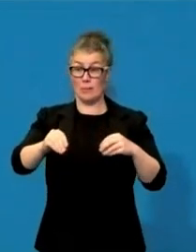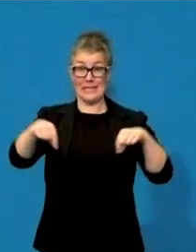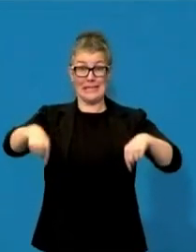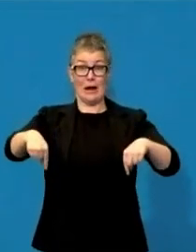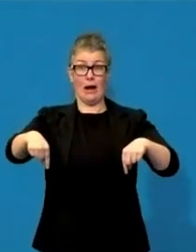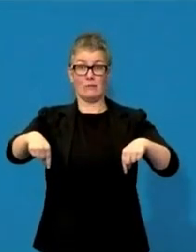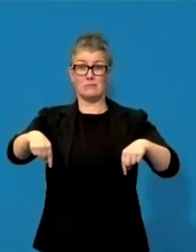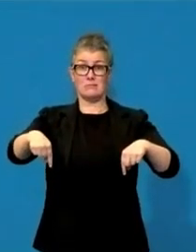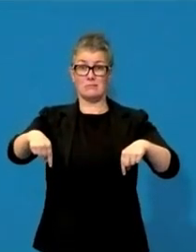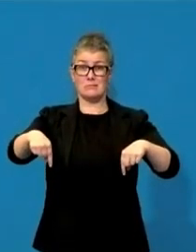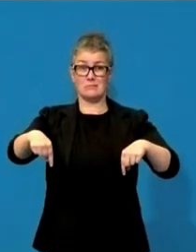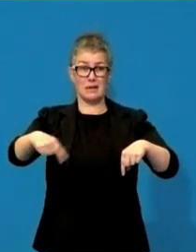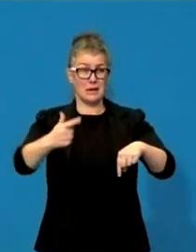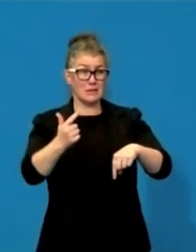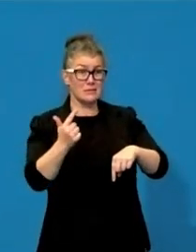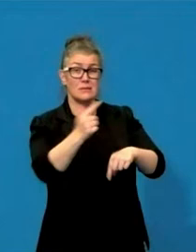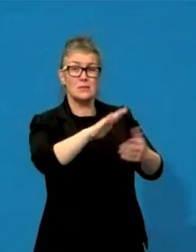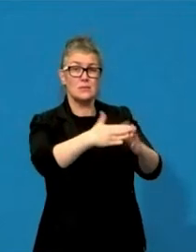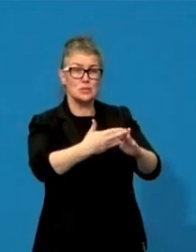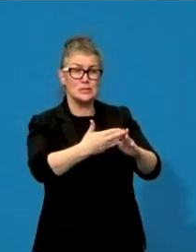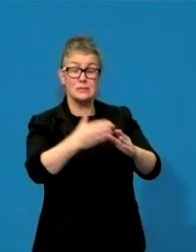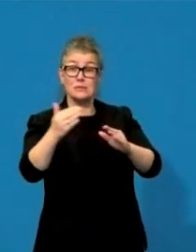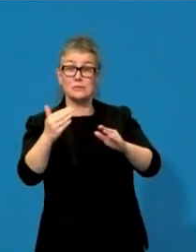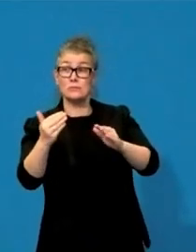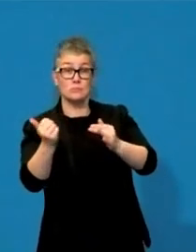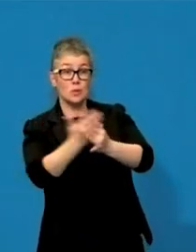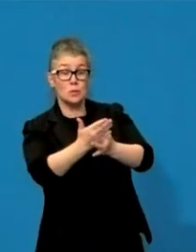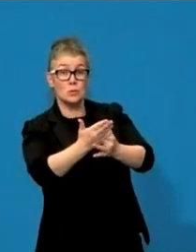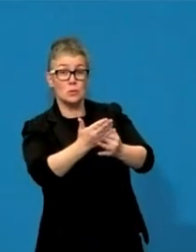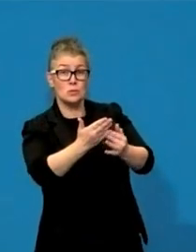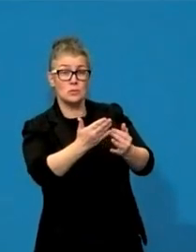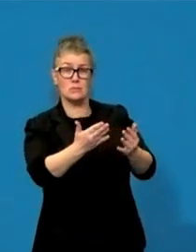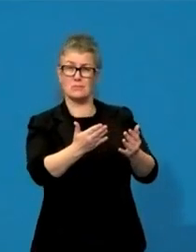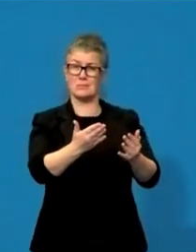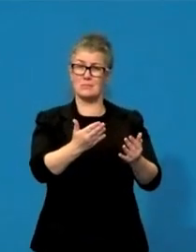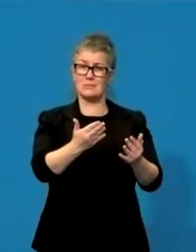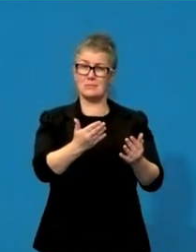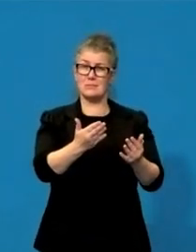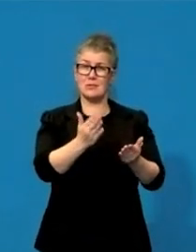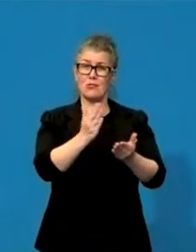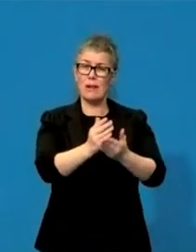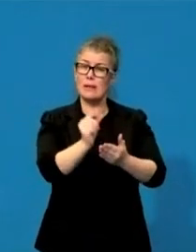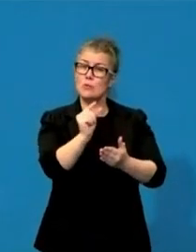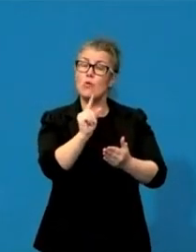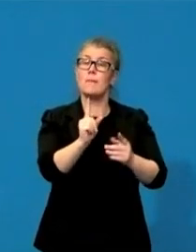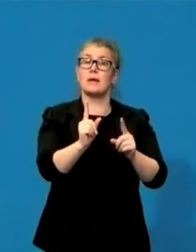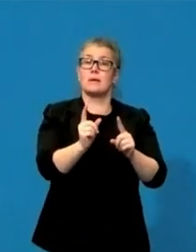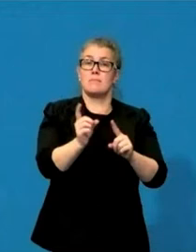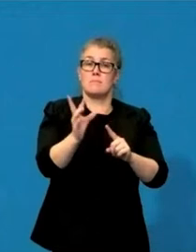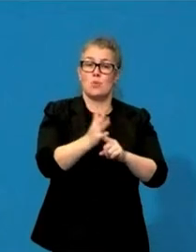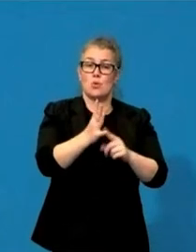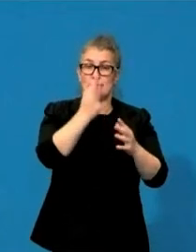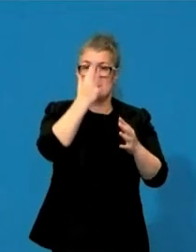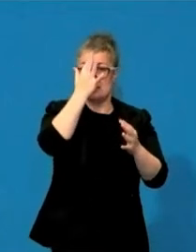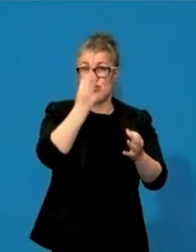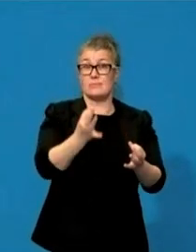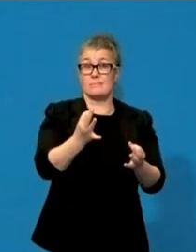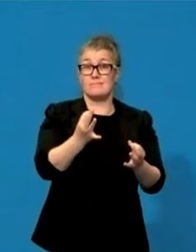These - these are small but very important decisions for wellbeing